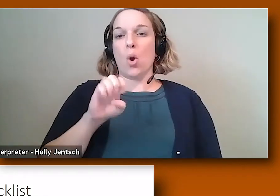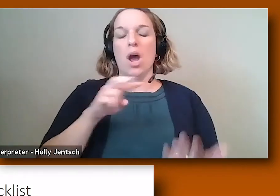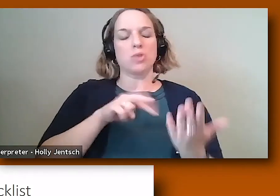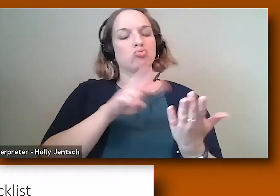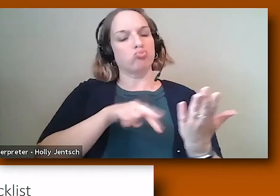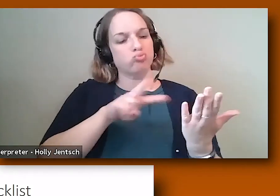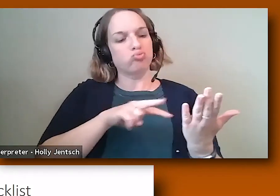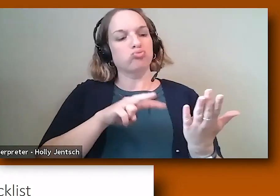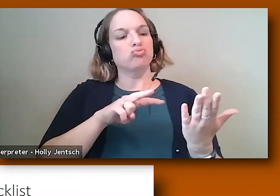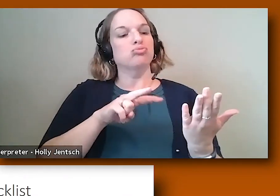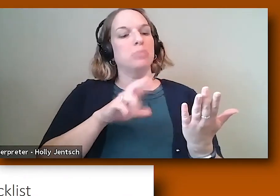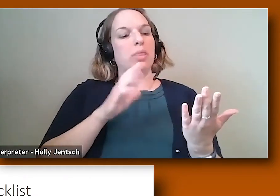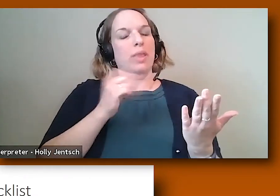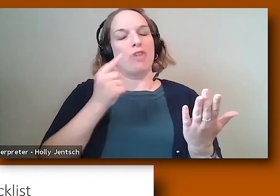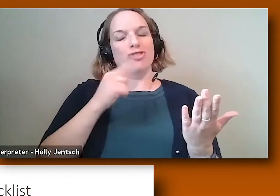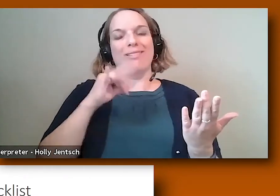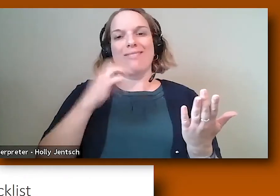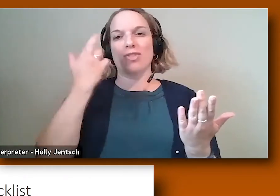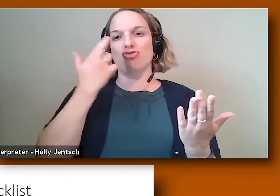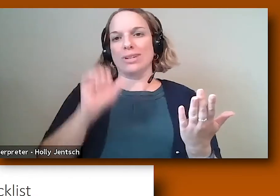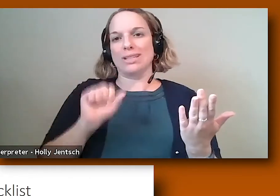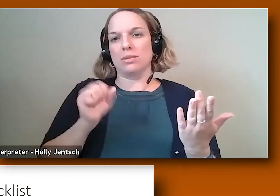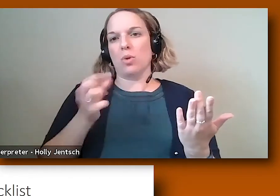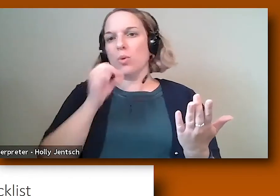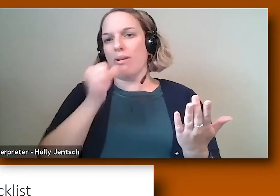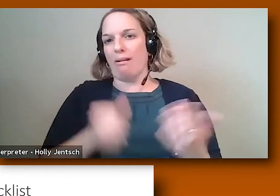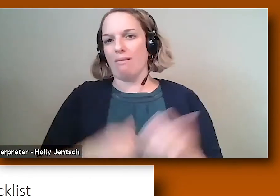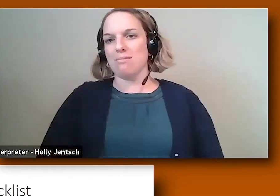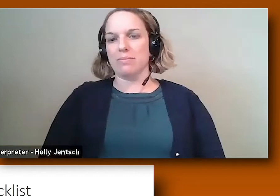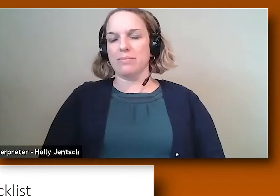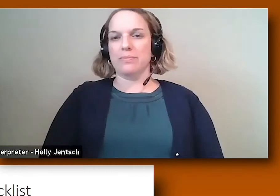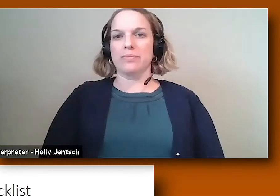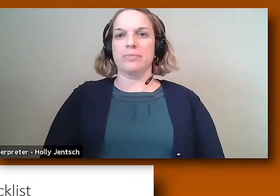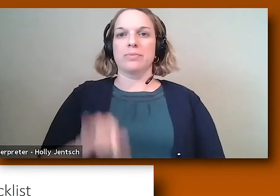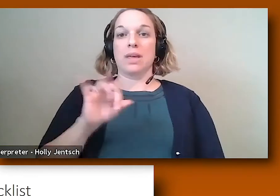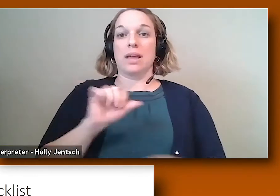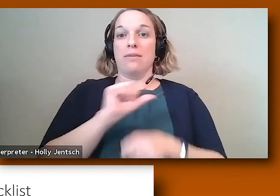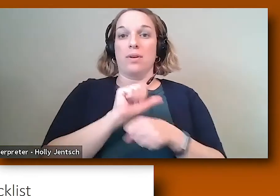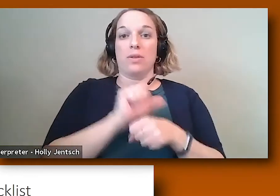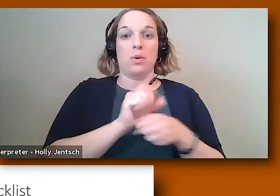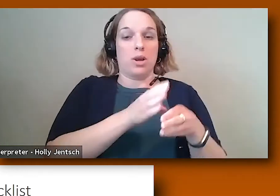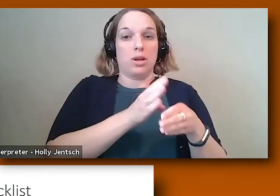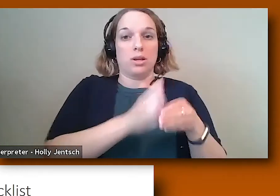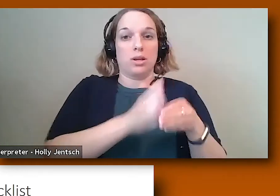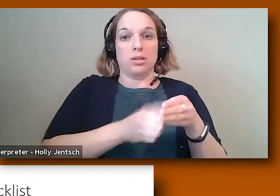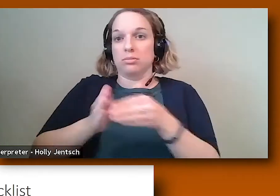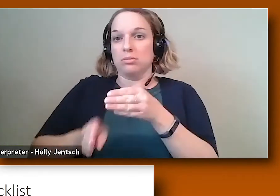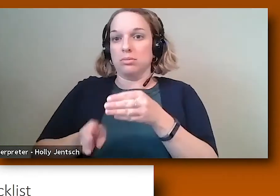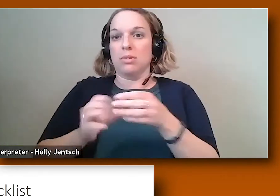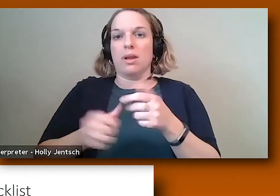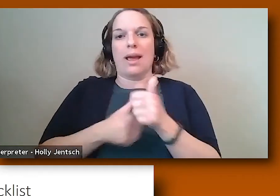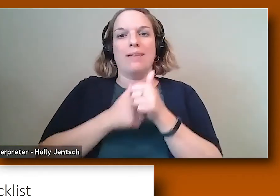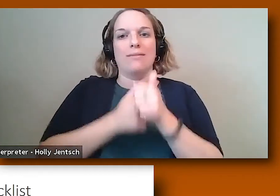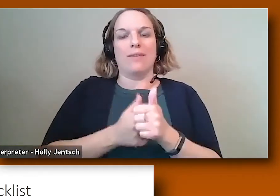seem reasonable, the amounts seem reasonable, and if the work is getting done in accordance